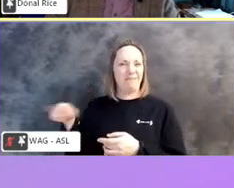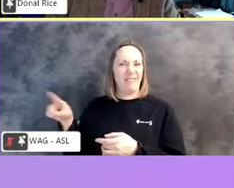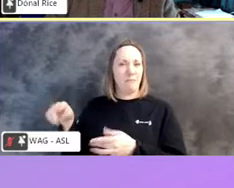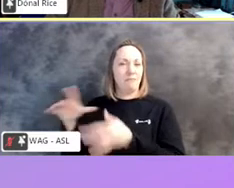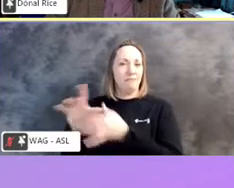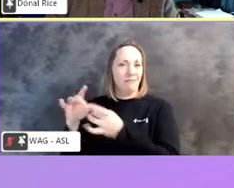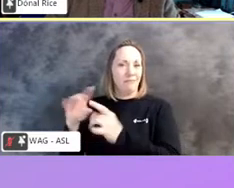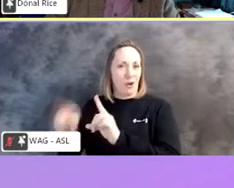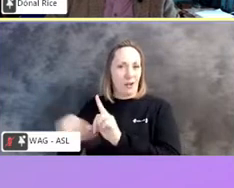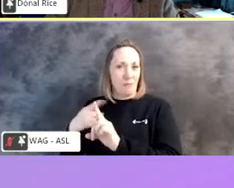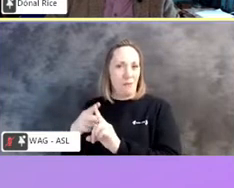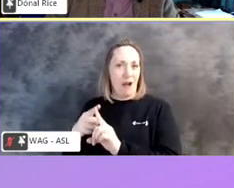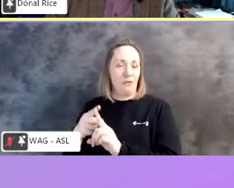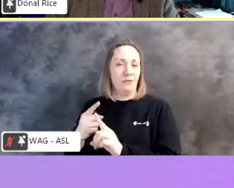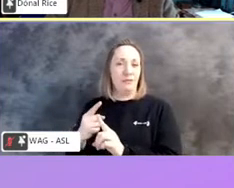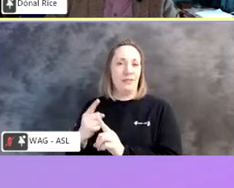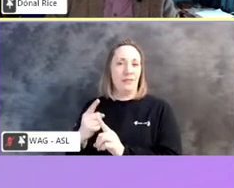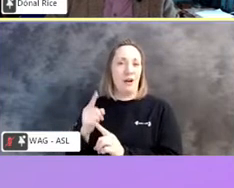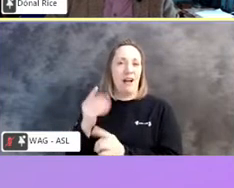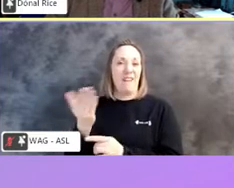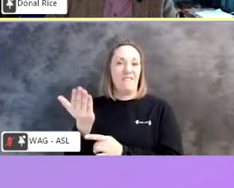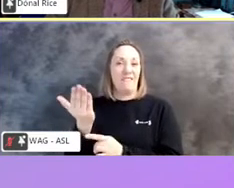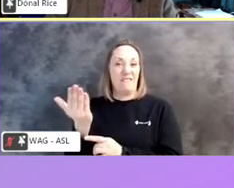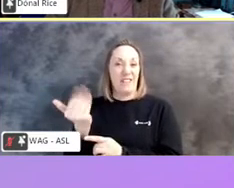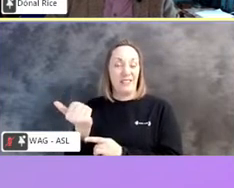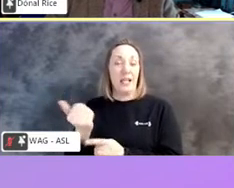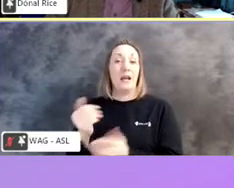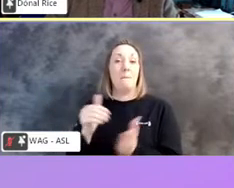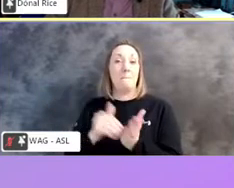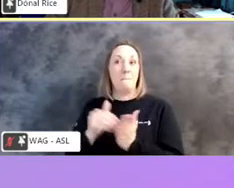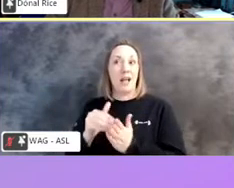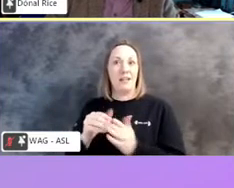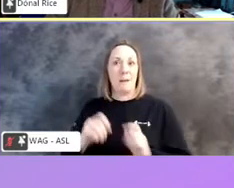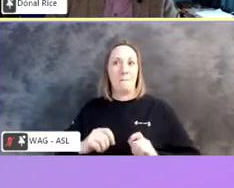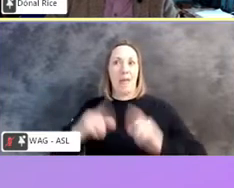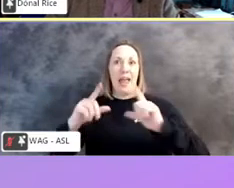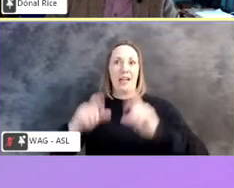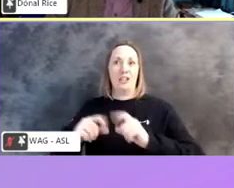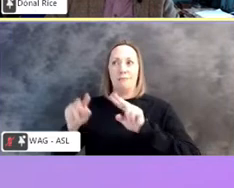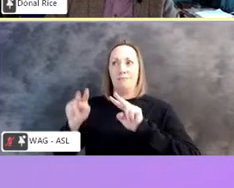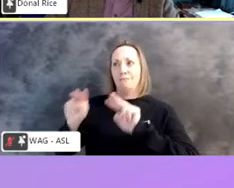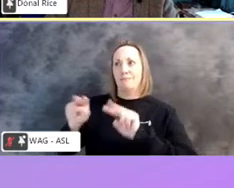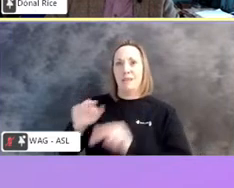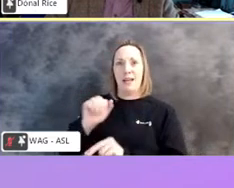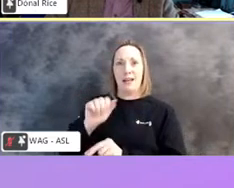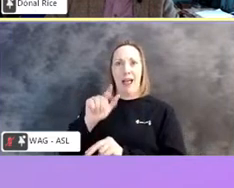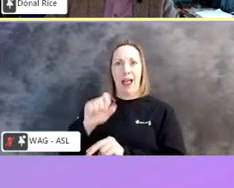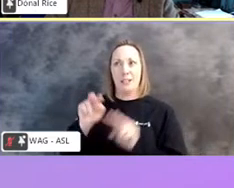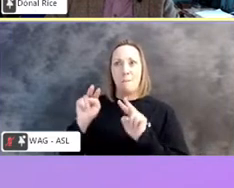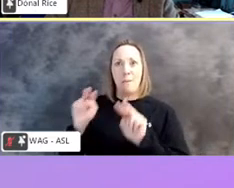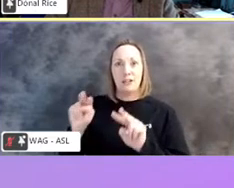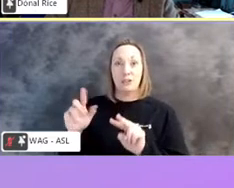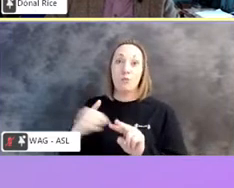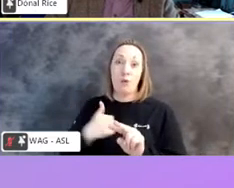reviews on pages, pages reviewed. that were It's interesting to hear